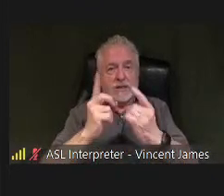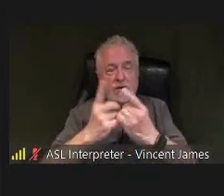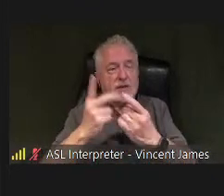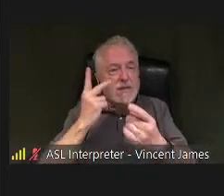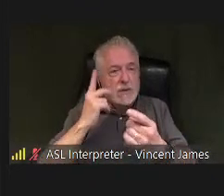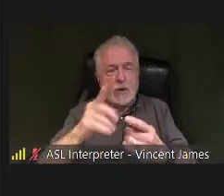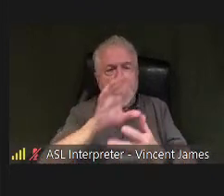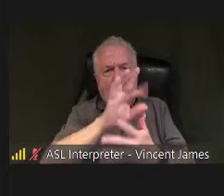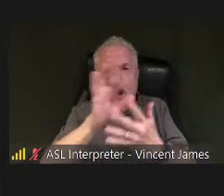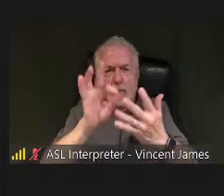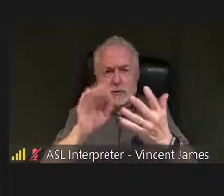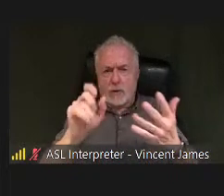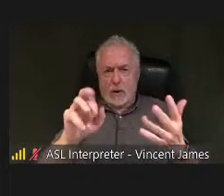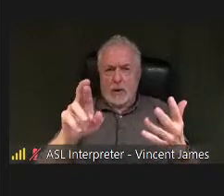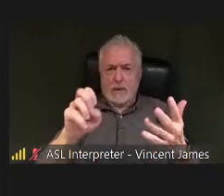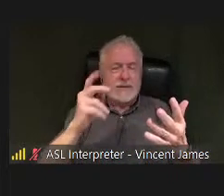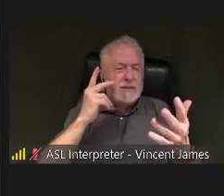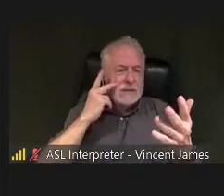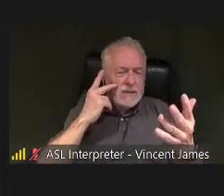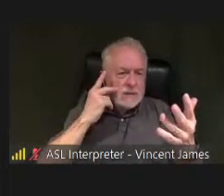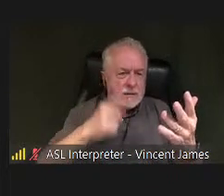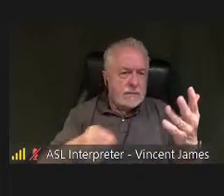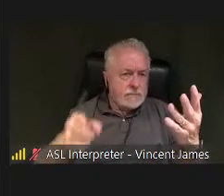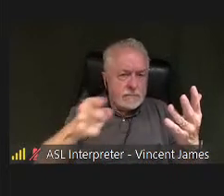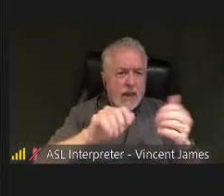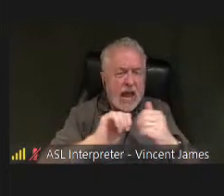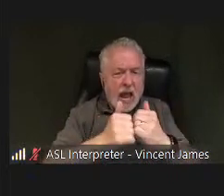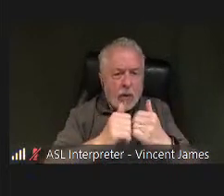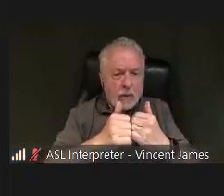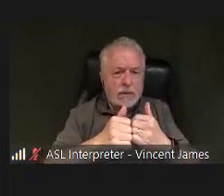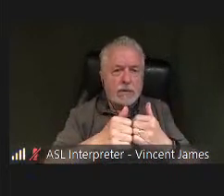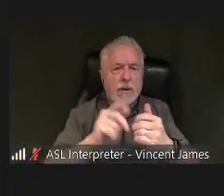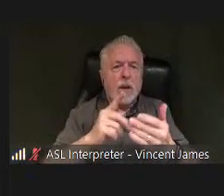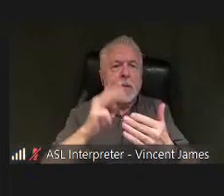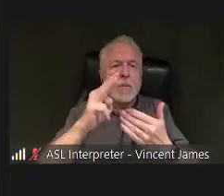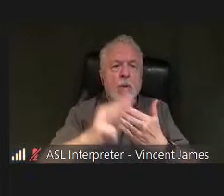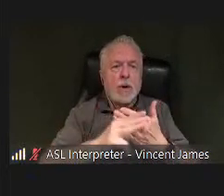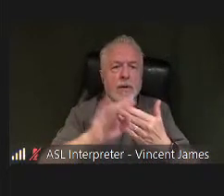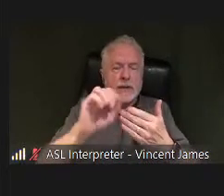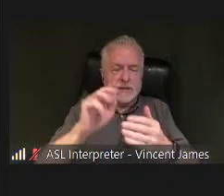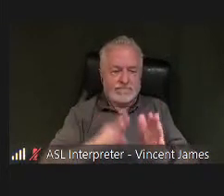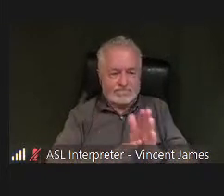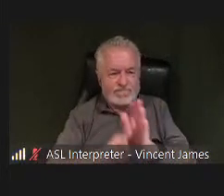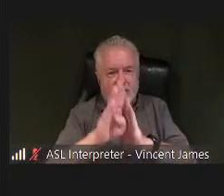what your options are, to see how this program is developed in your district.